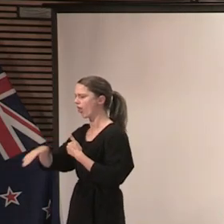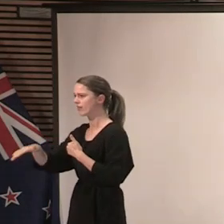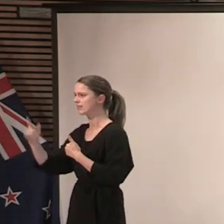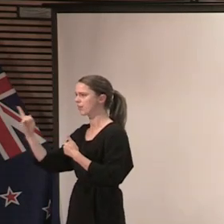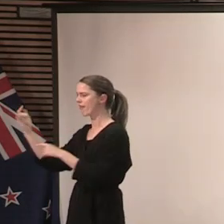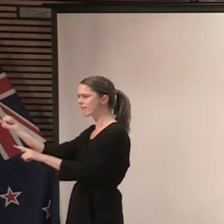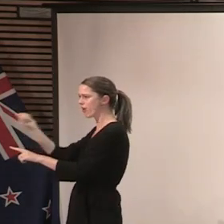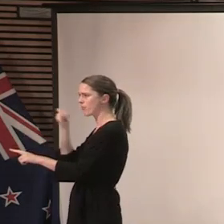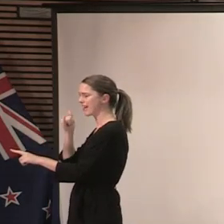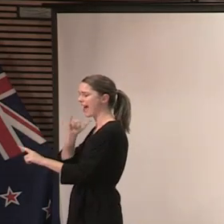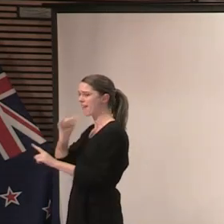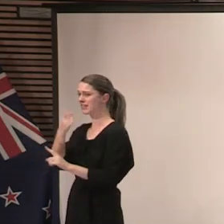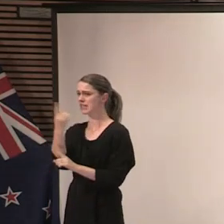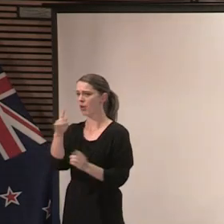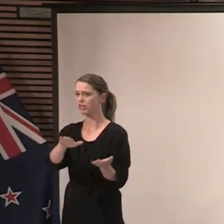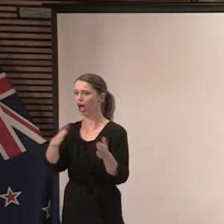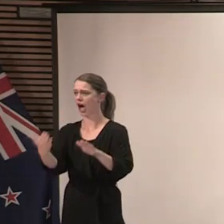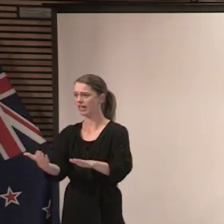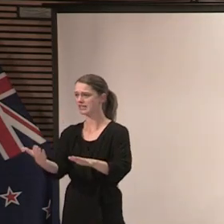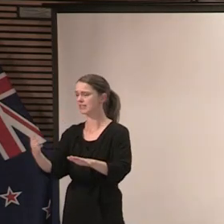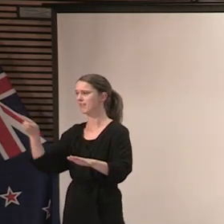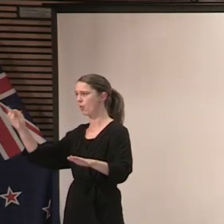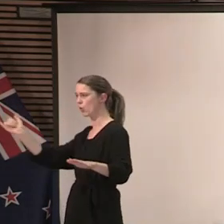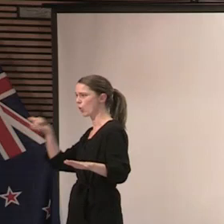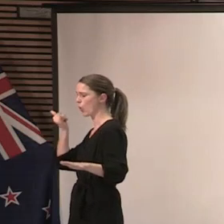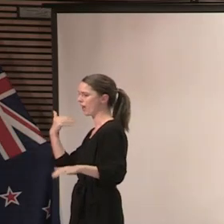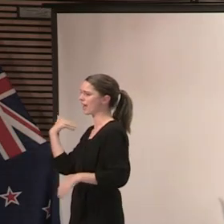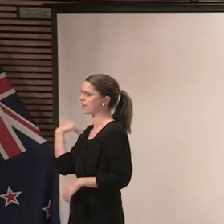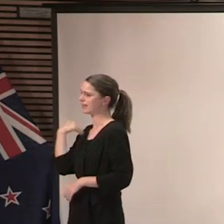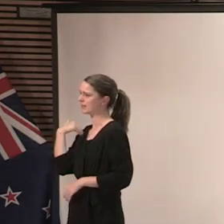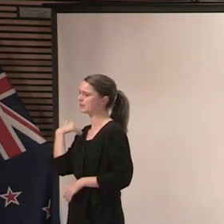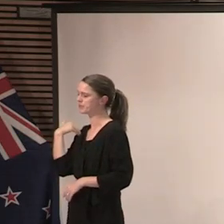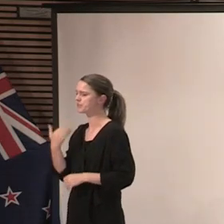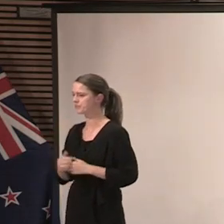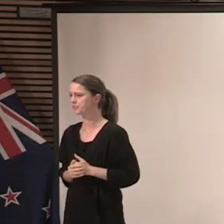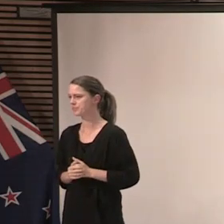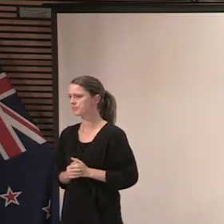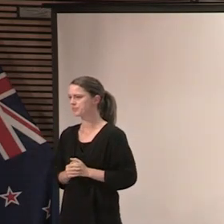their names, but I knew their status and I still get a phone